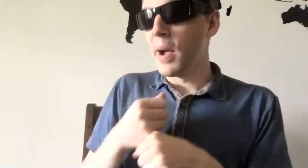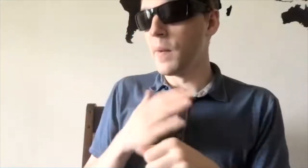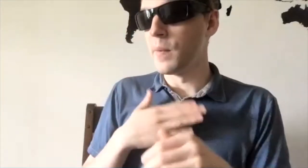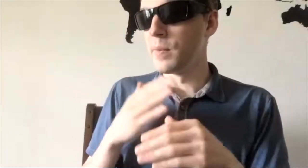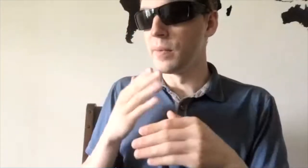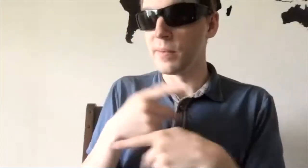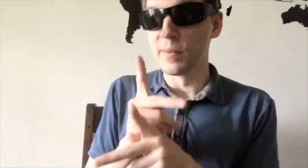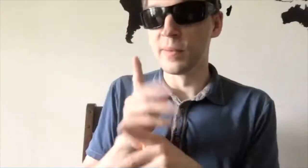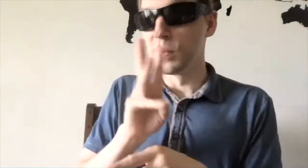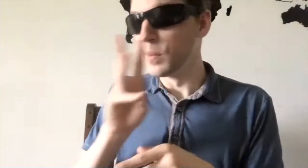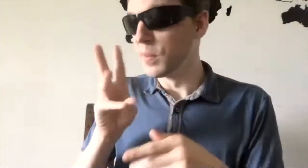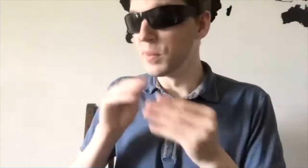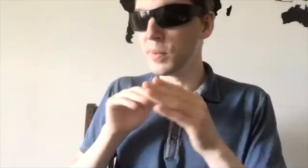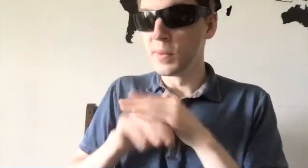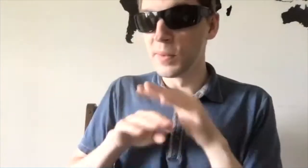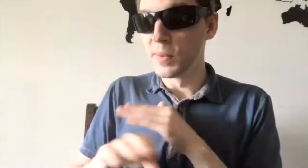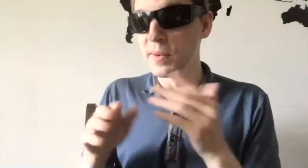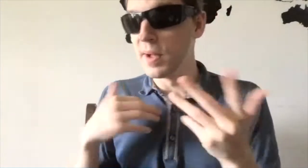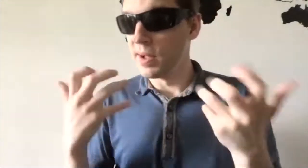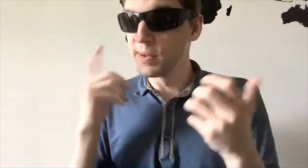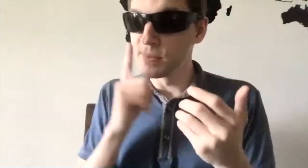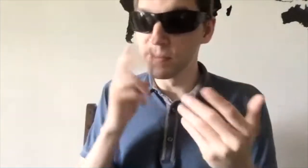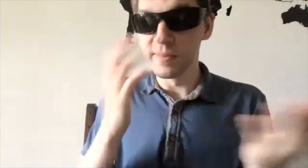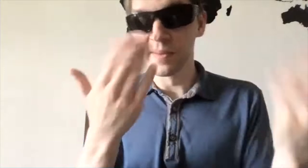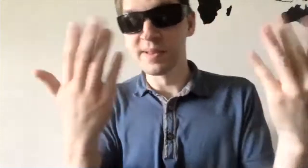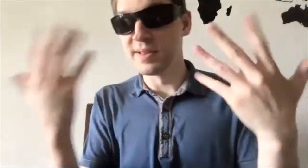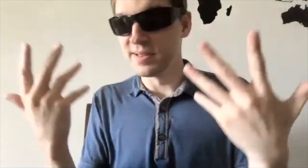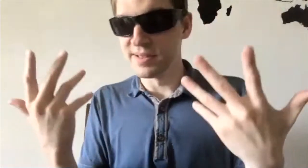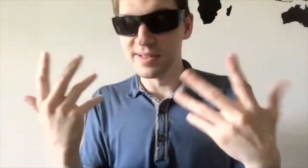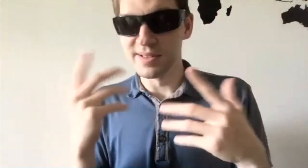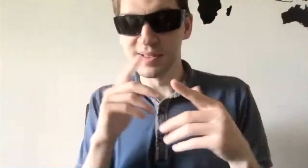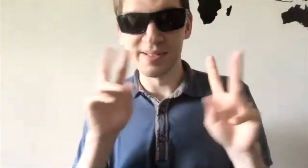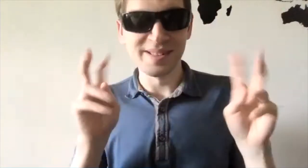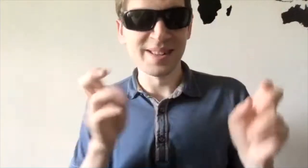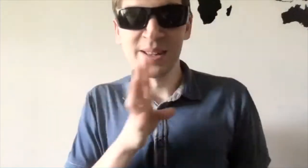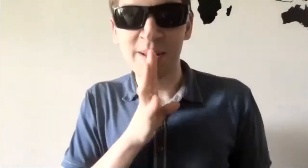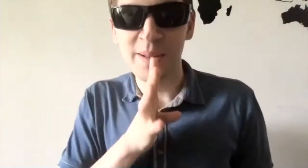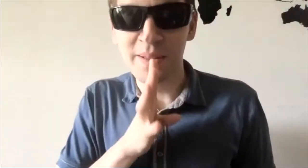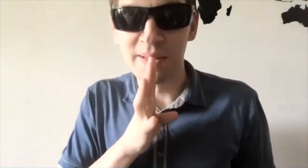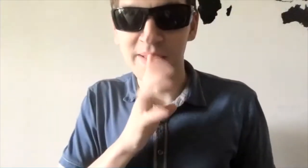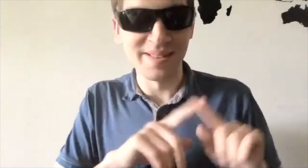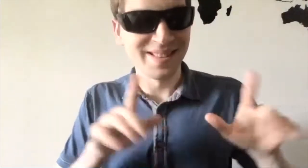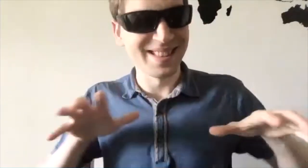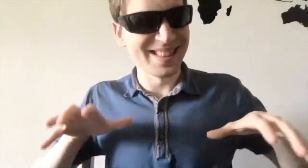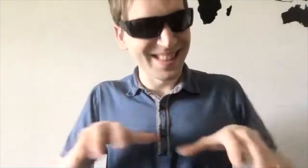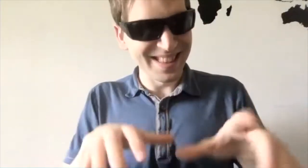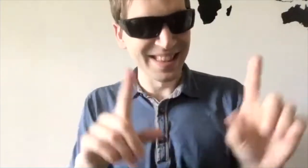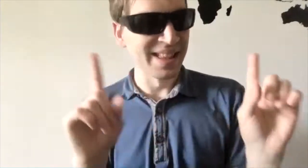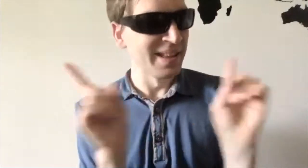deaf businesses and trying to see how we can build access and build what we need to.